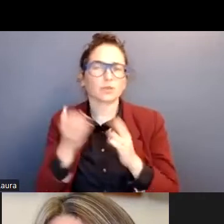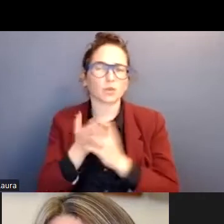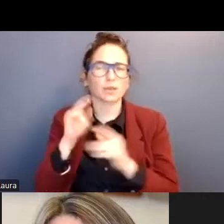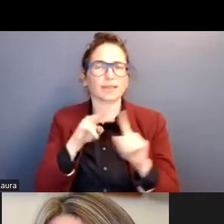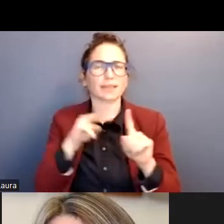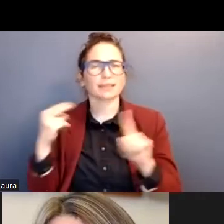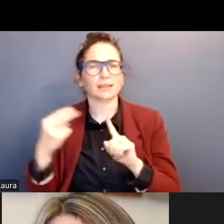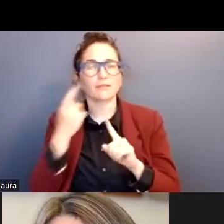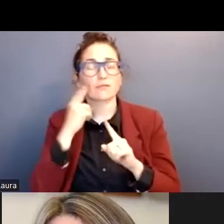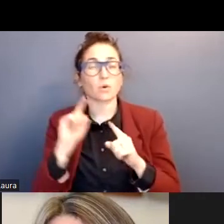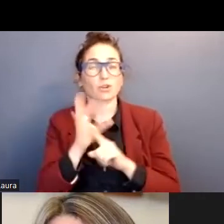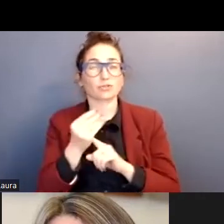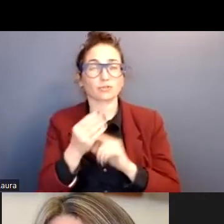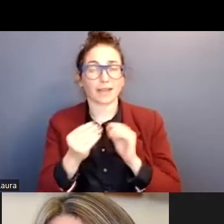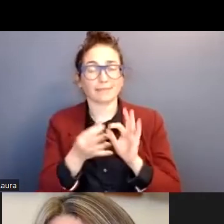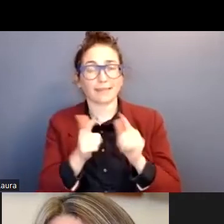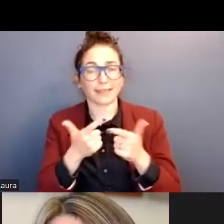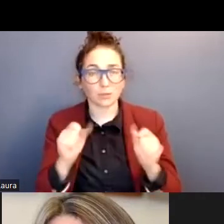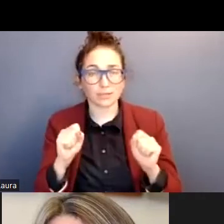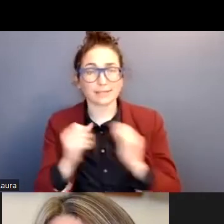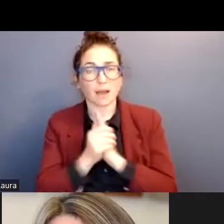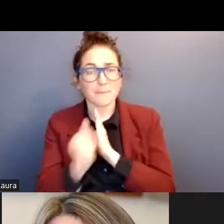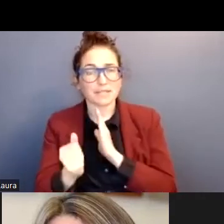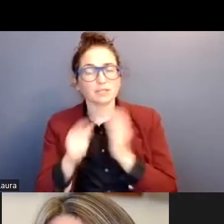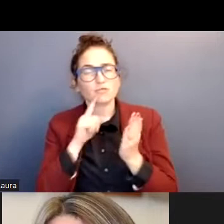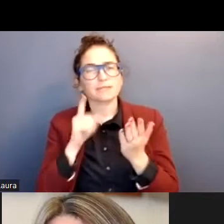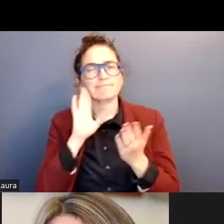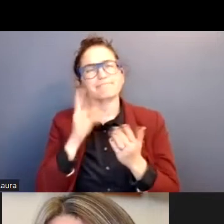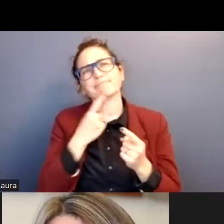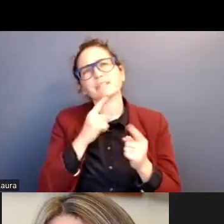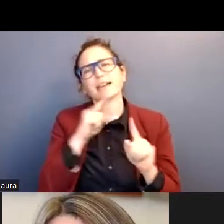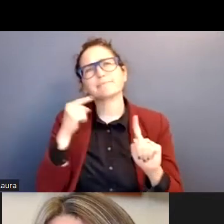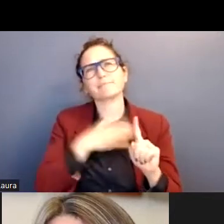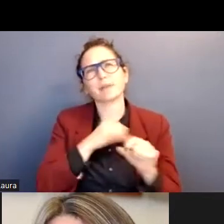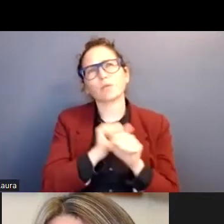linguistic competence. And so I would say that my work has focused on expanding the